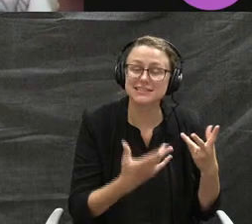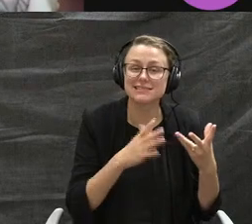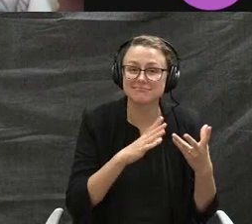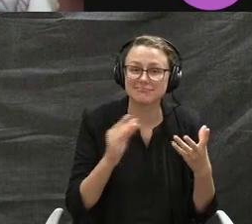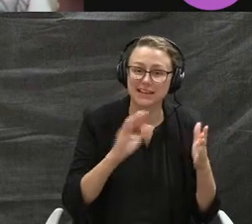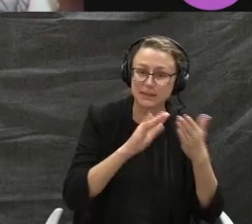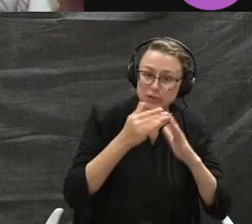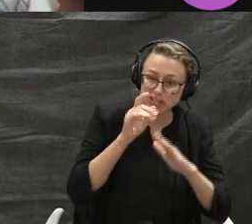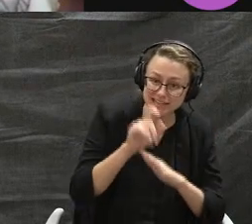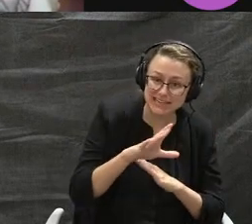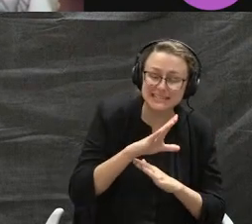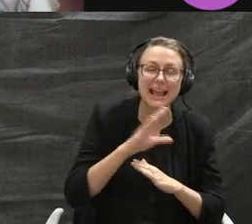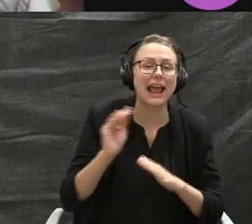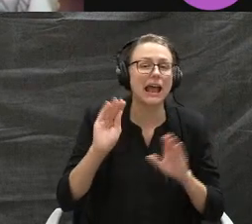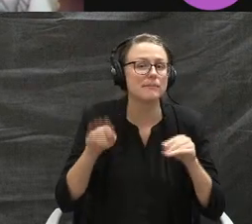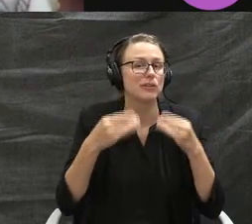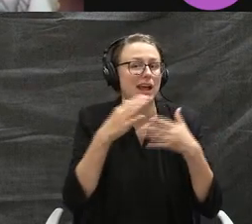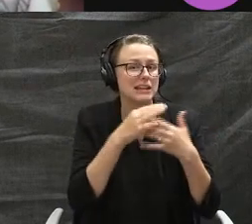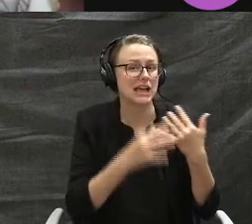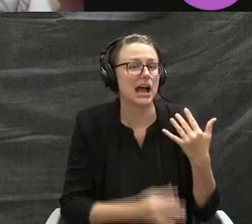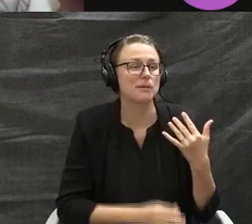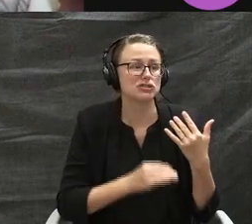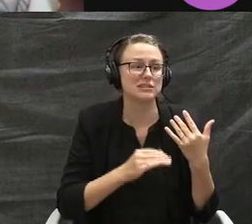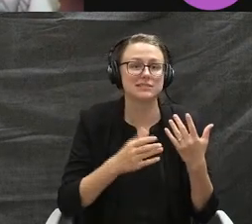fluctuations of state and local funding and enrollment.